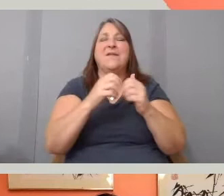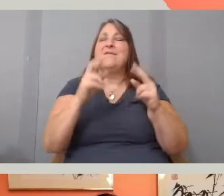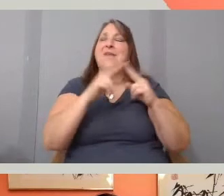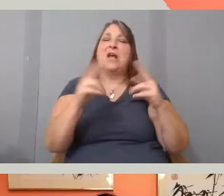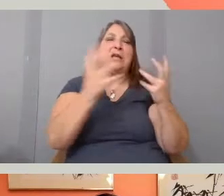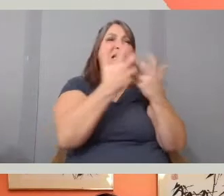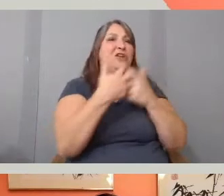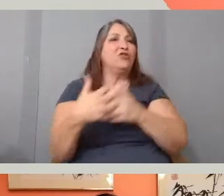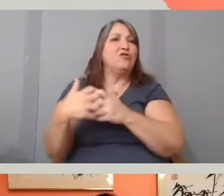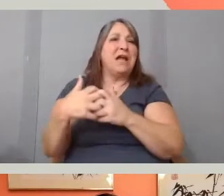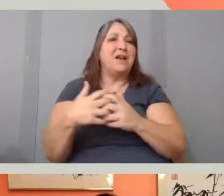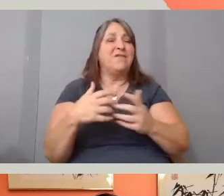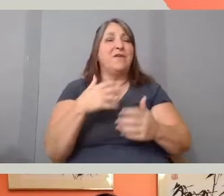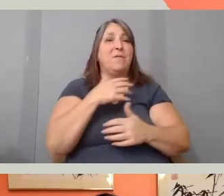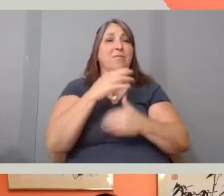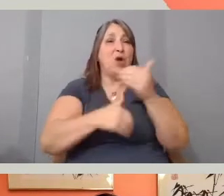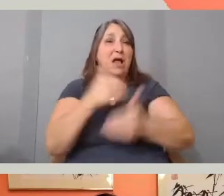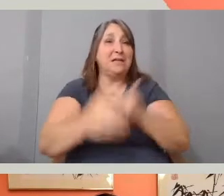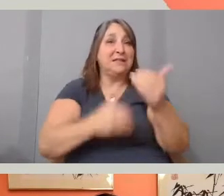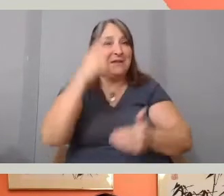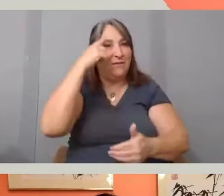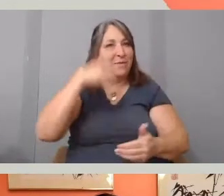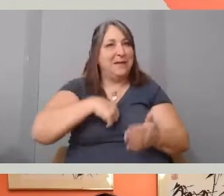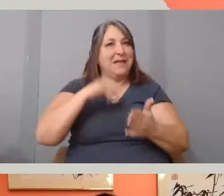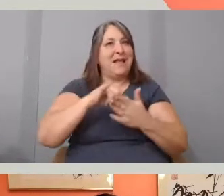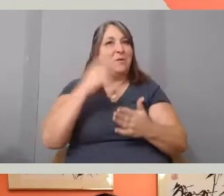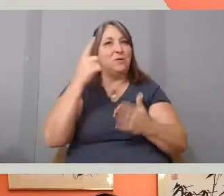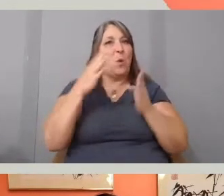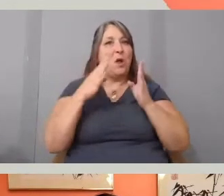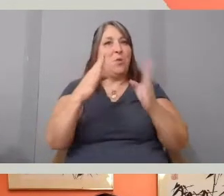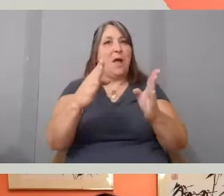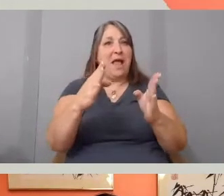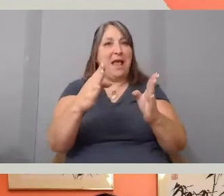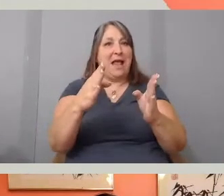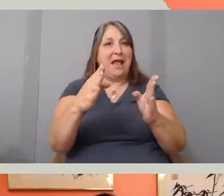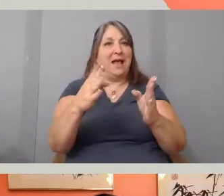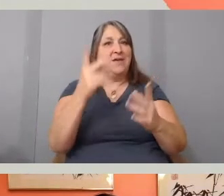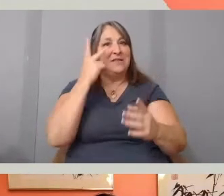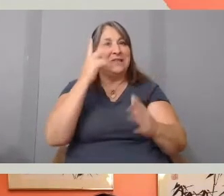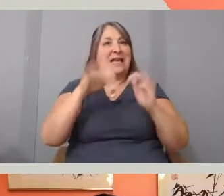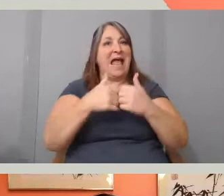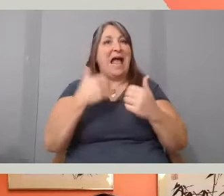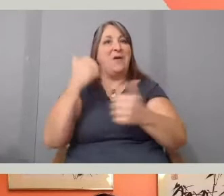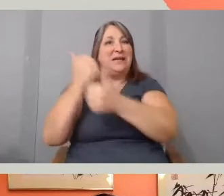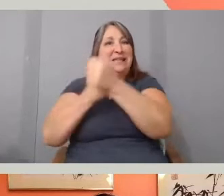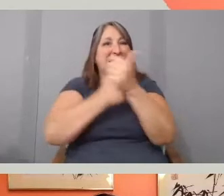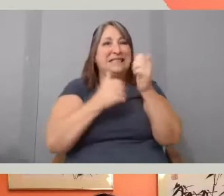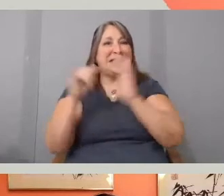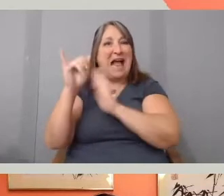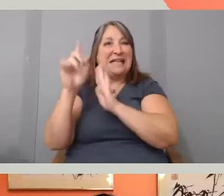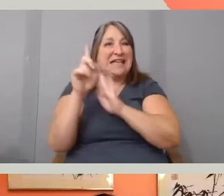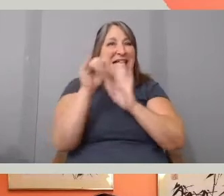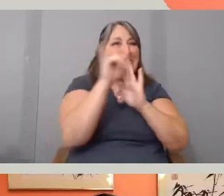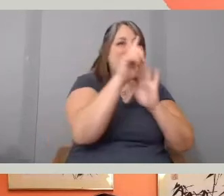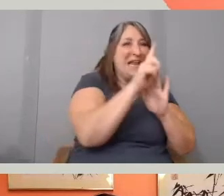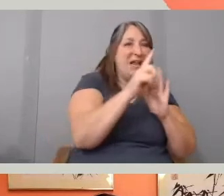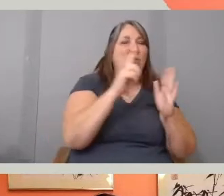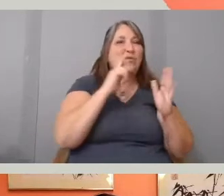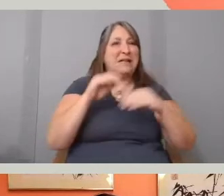And for me that was one way of looking at how our identities really influenced the storytelling and the making of this series.